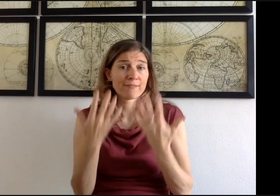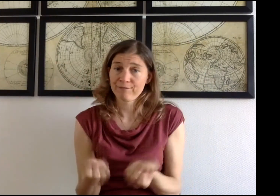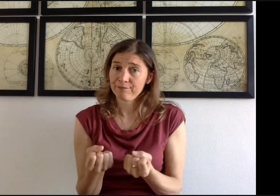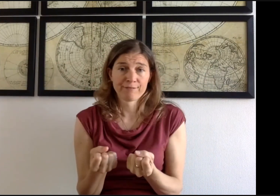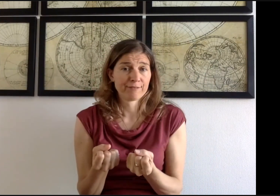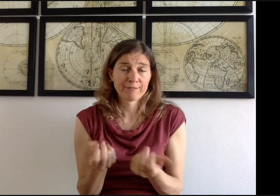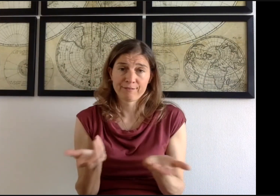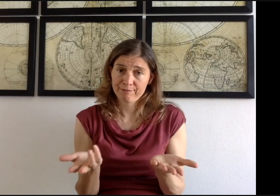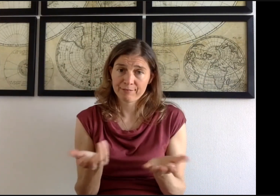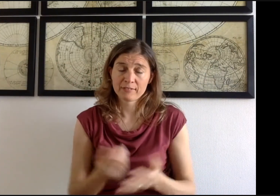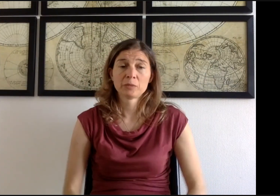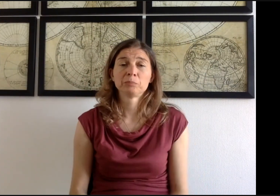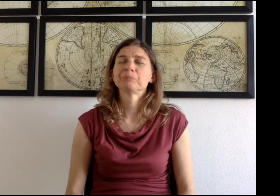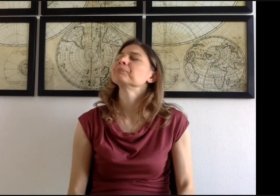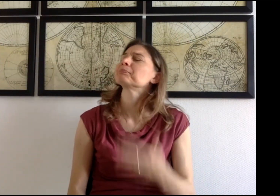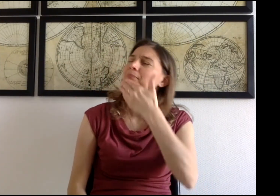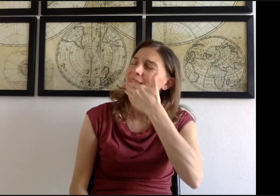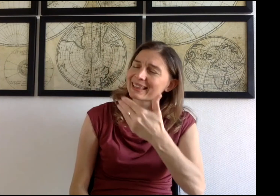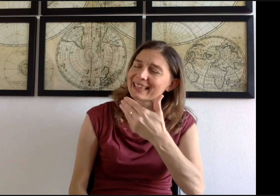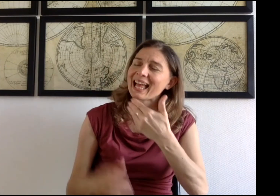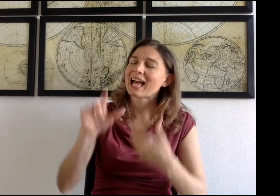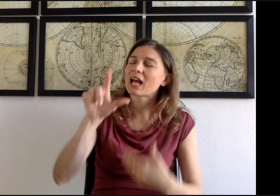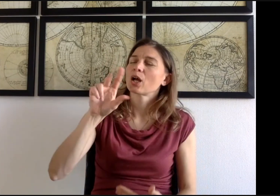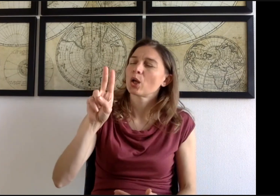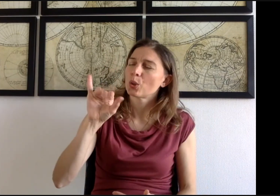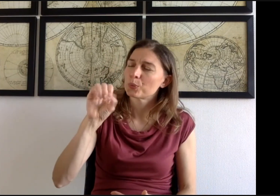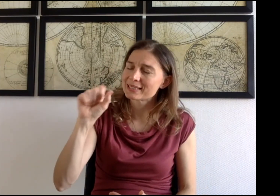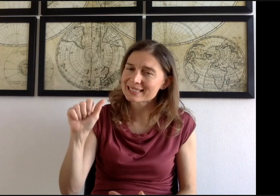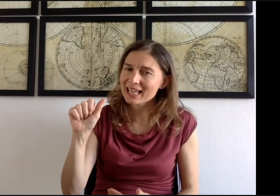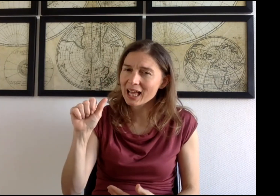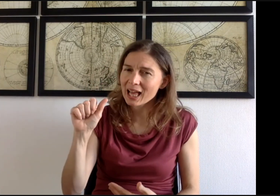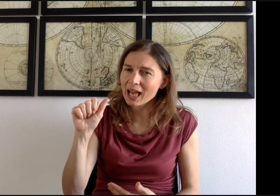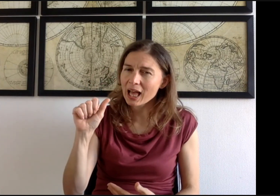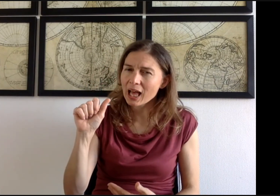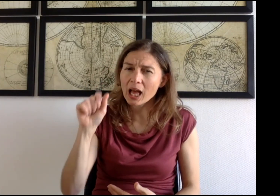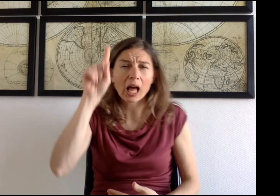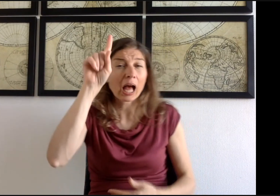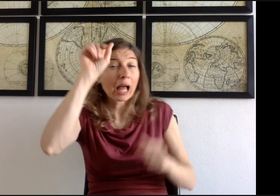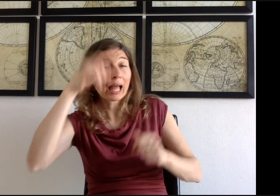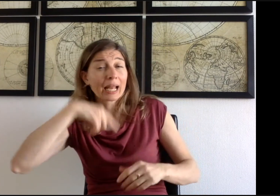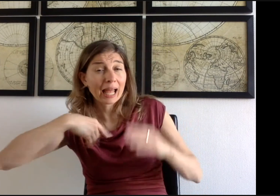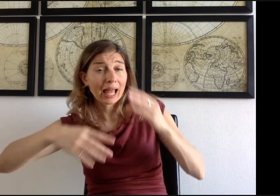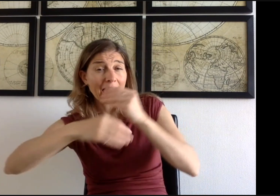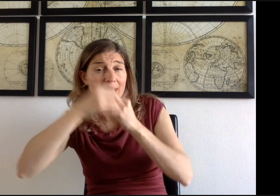ANDRÉ: Thank you, Luisa ANA: Can I tell you something? ANDRÉ: Yes. ANA: Thank you.